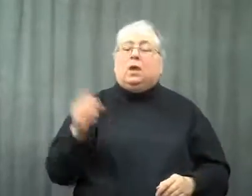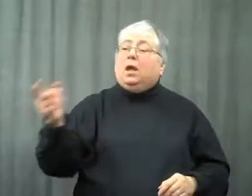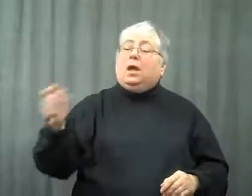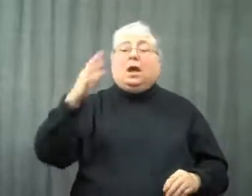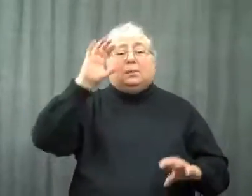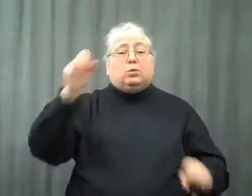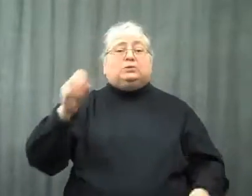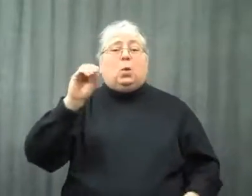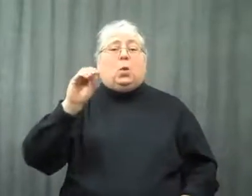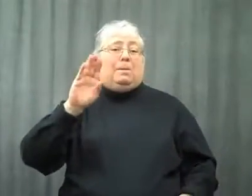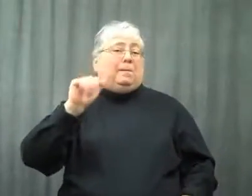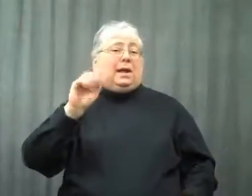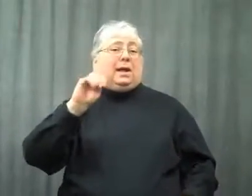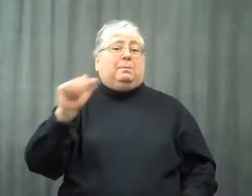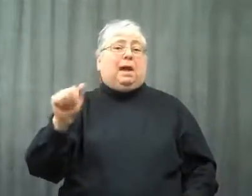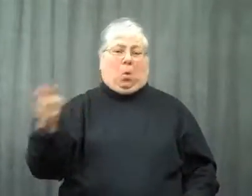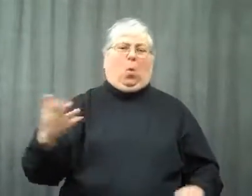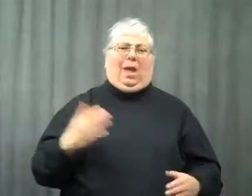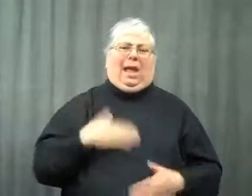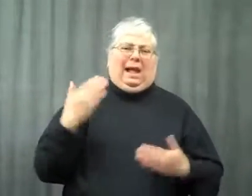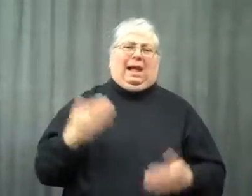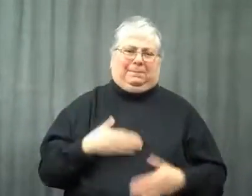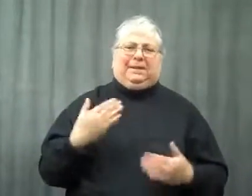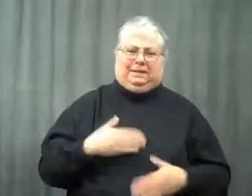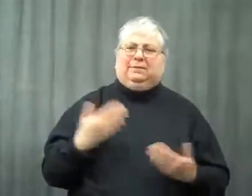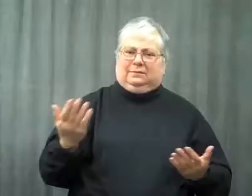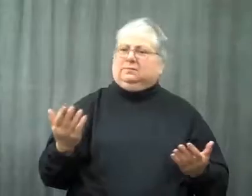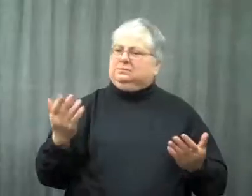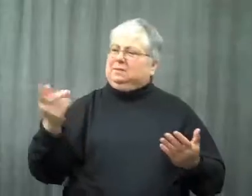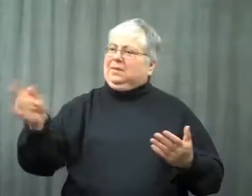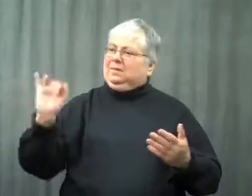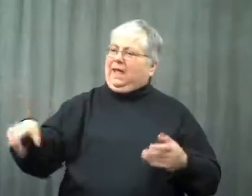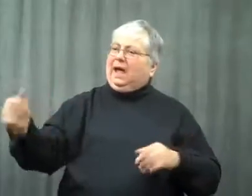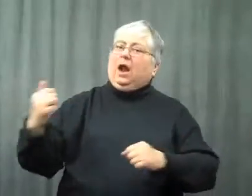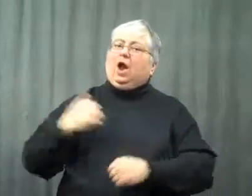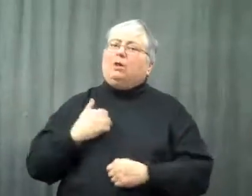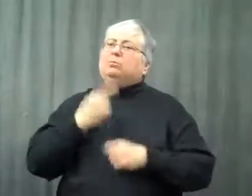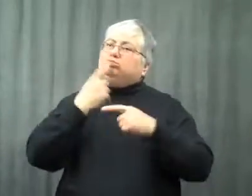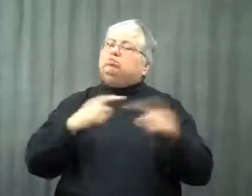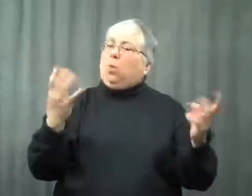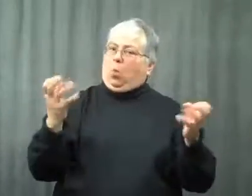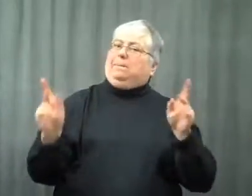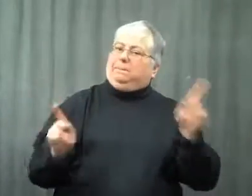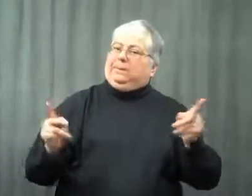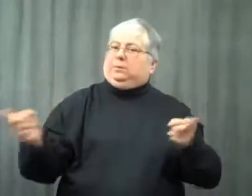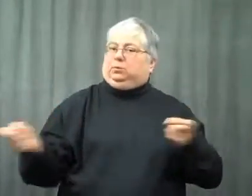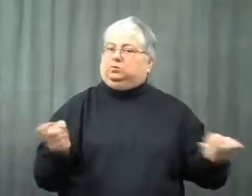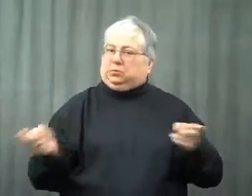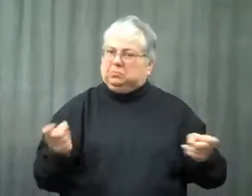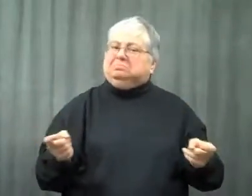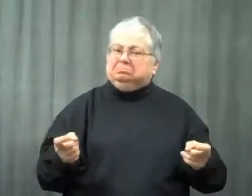Obama is happy with the military's support of the people ruling themselves.